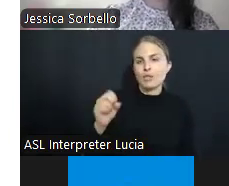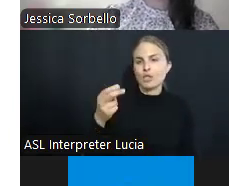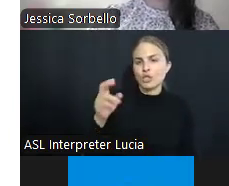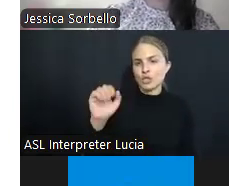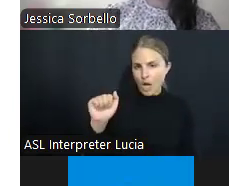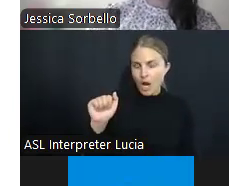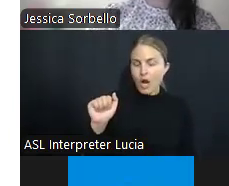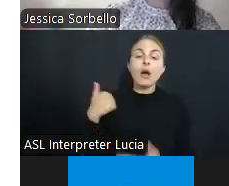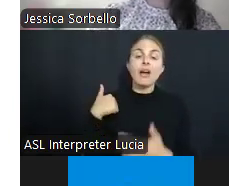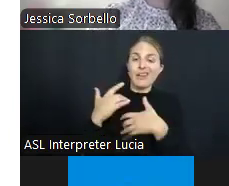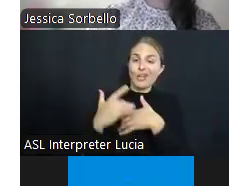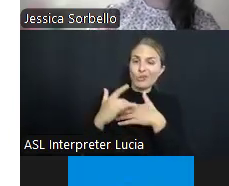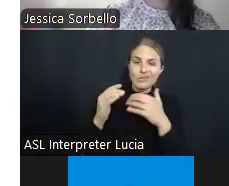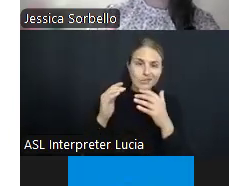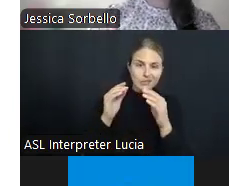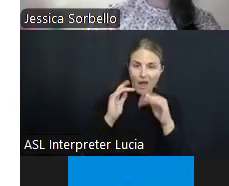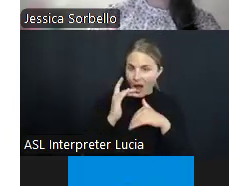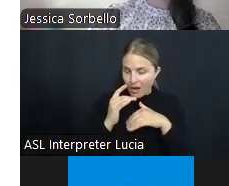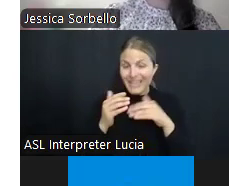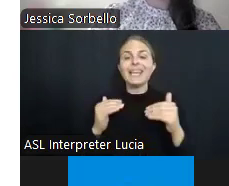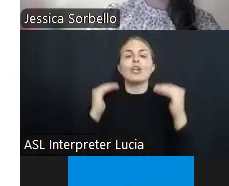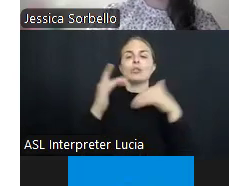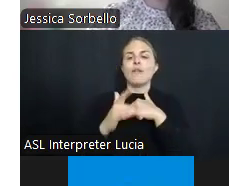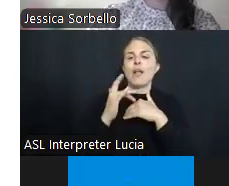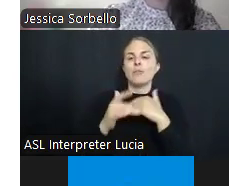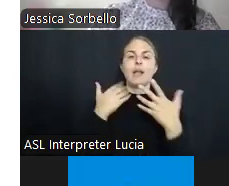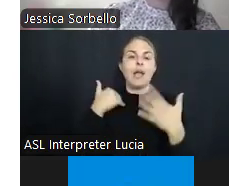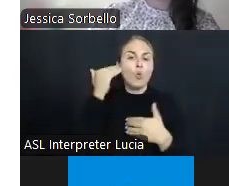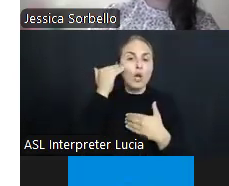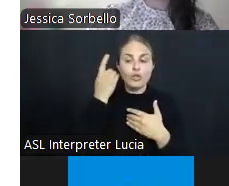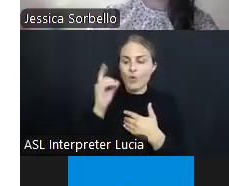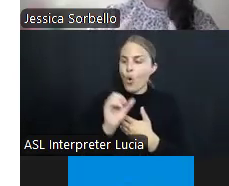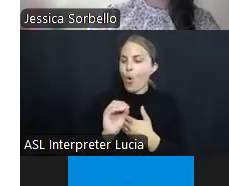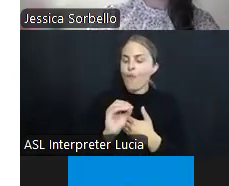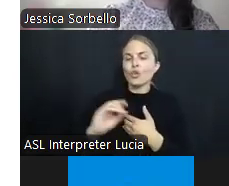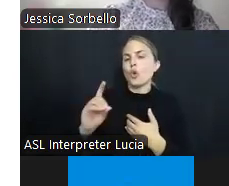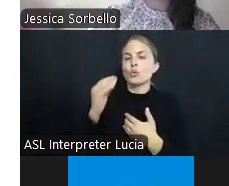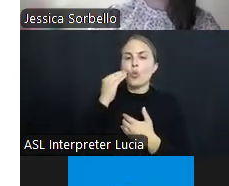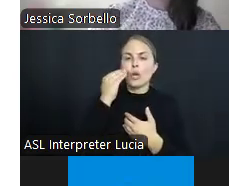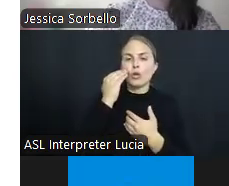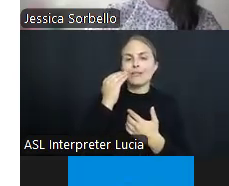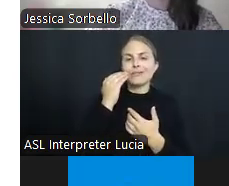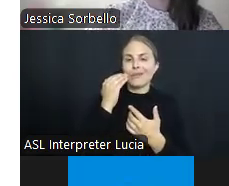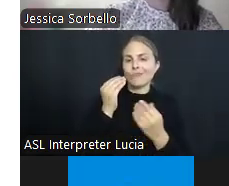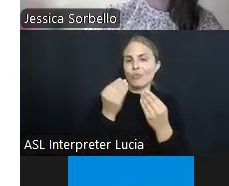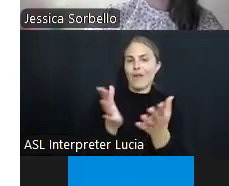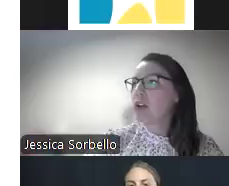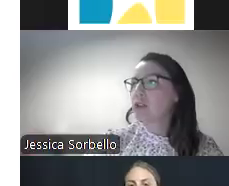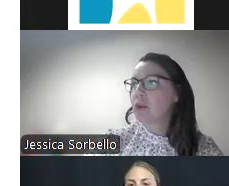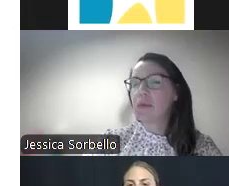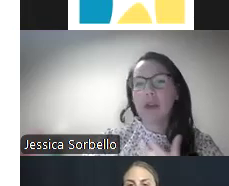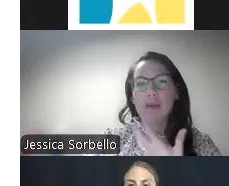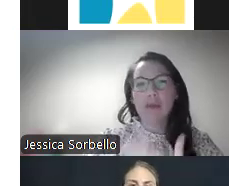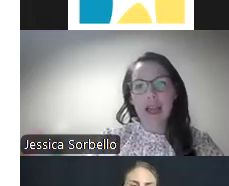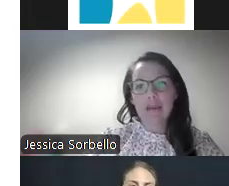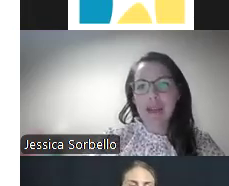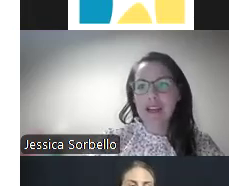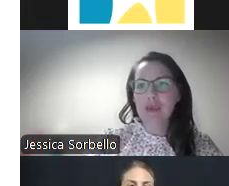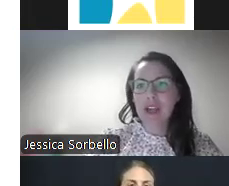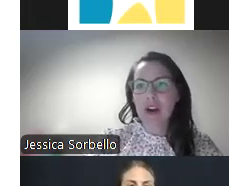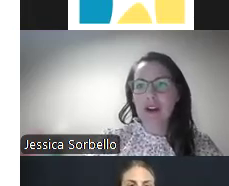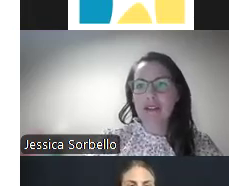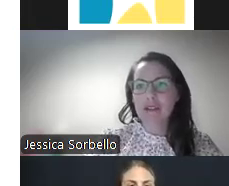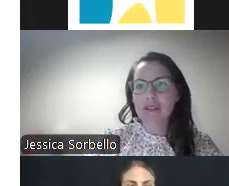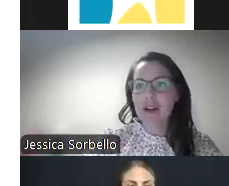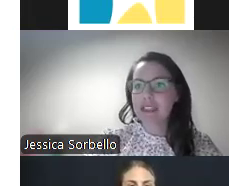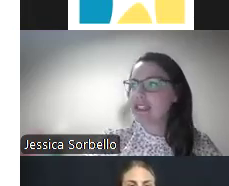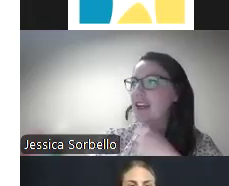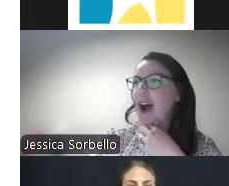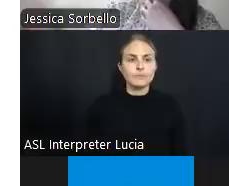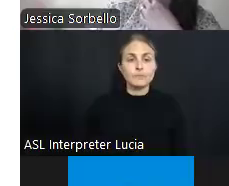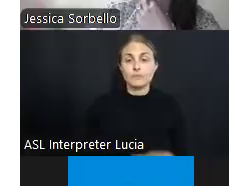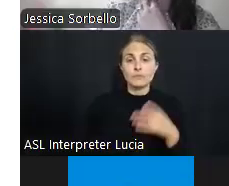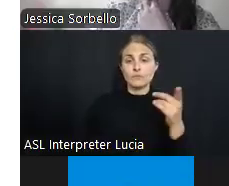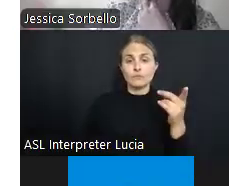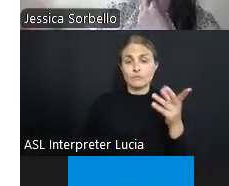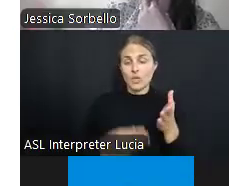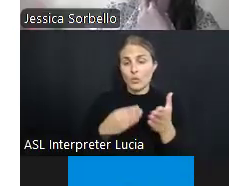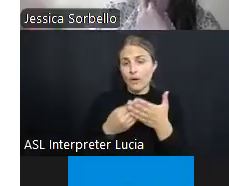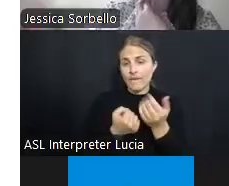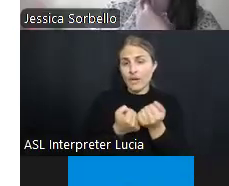the community. You know, again because we are